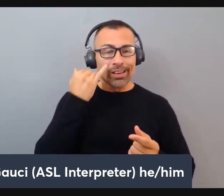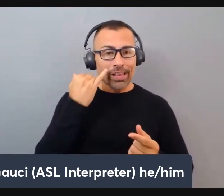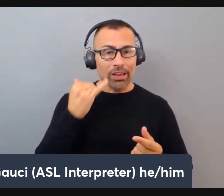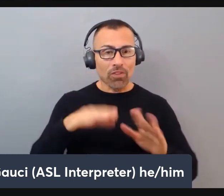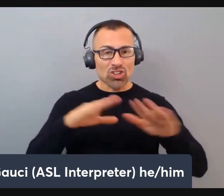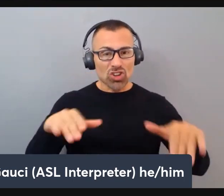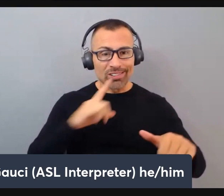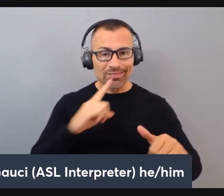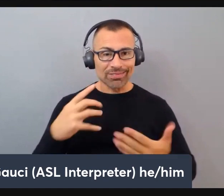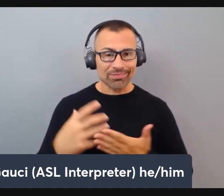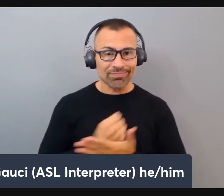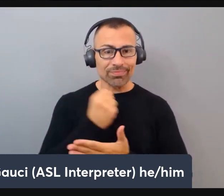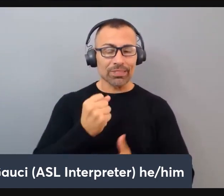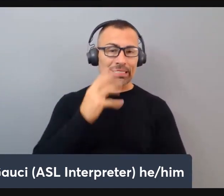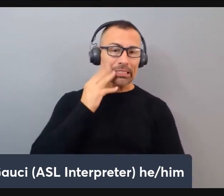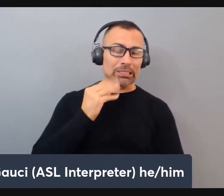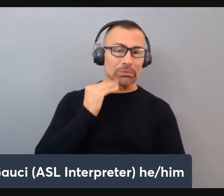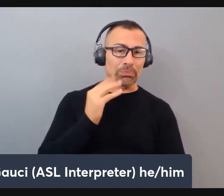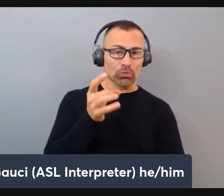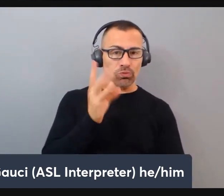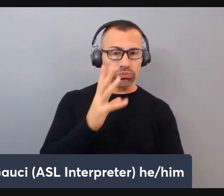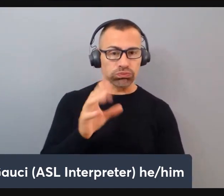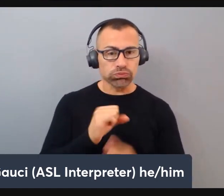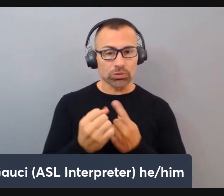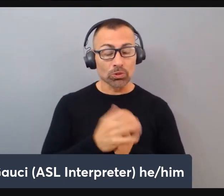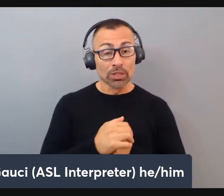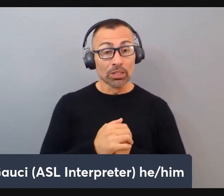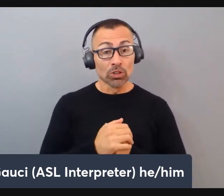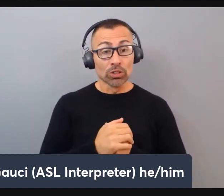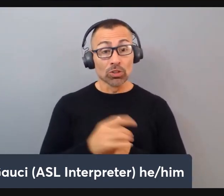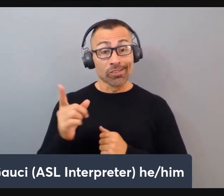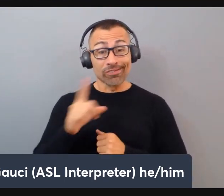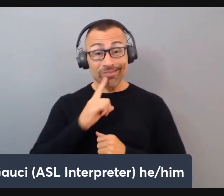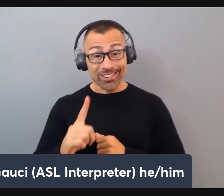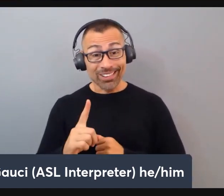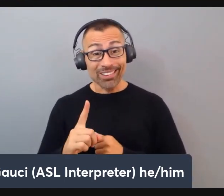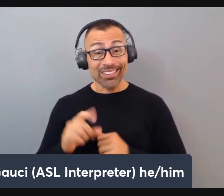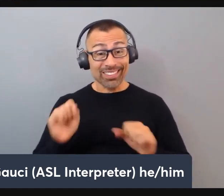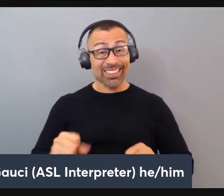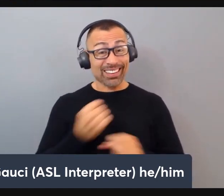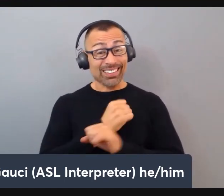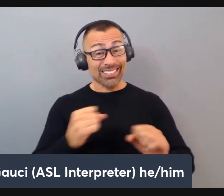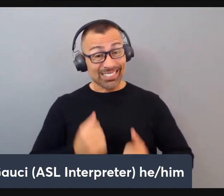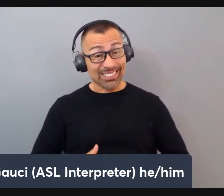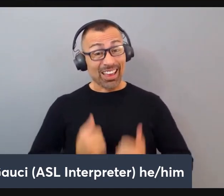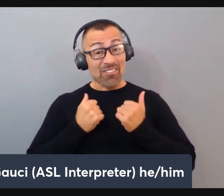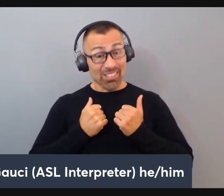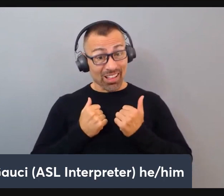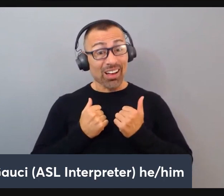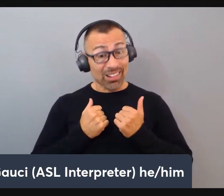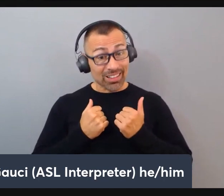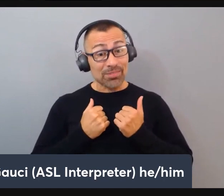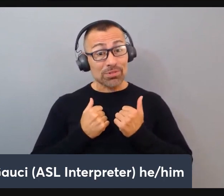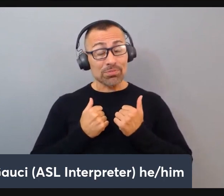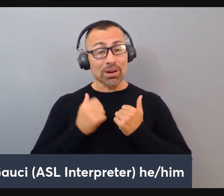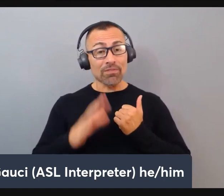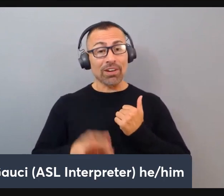in the real world by finding out when students are going through these traumatic experiences and making sure that they get the help they need.